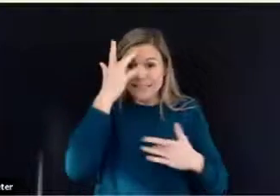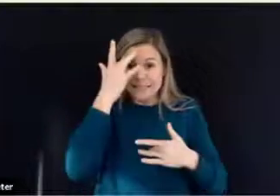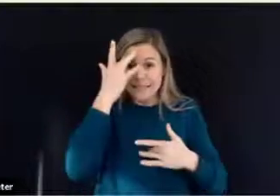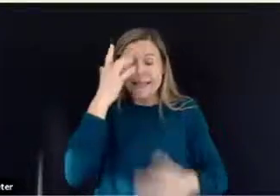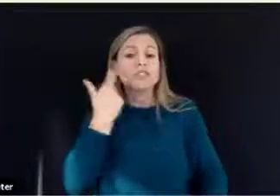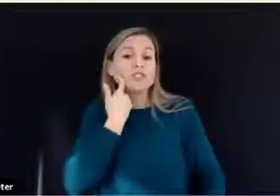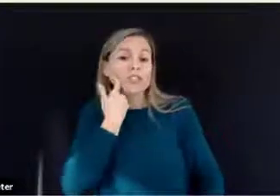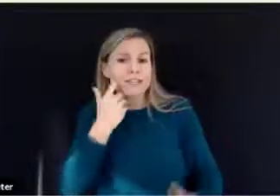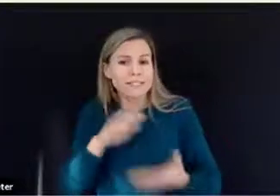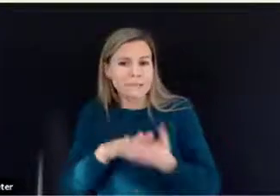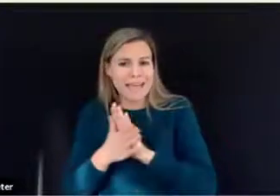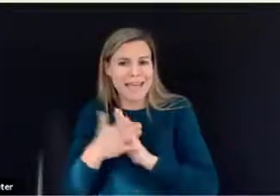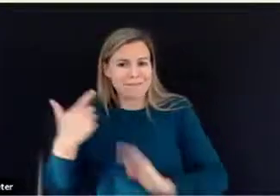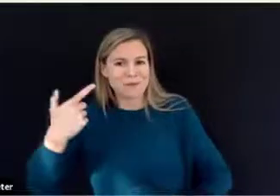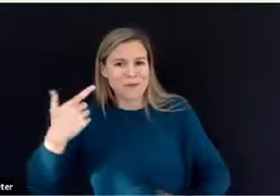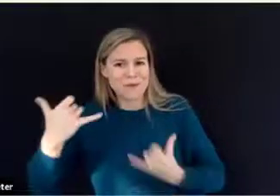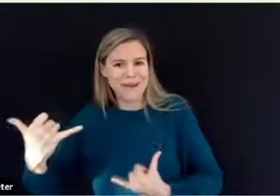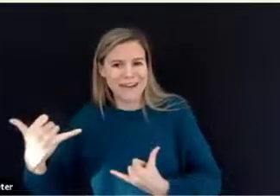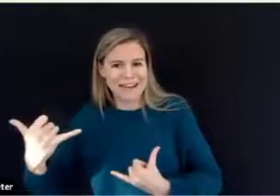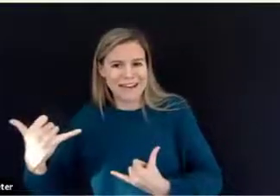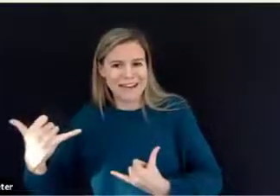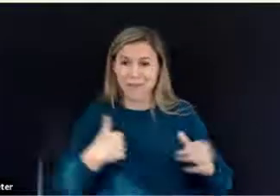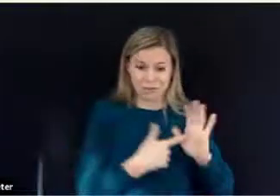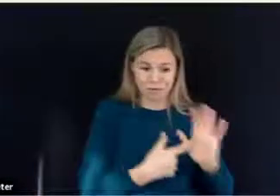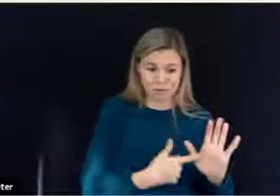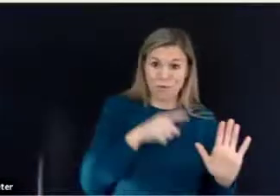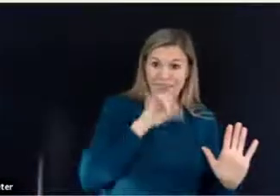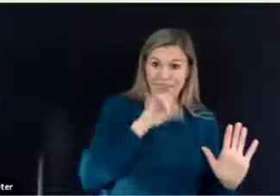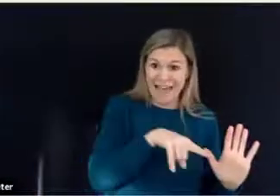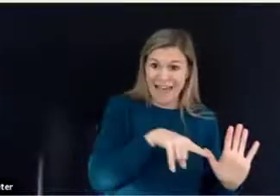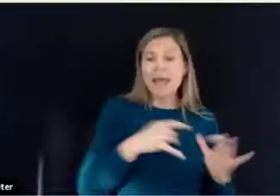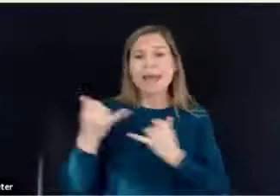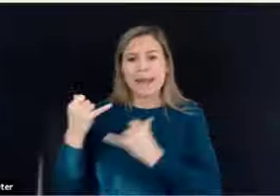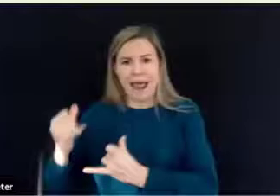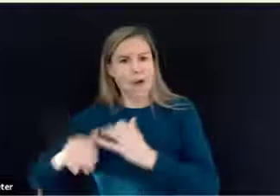So, it really shows you that, you know, he had his first seizures at the age of eight months.